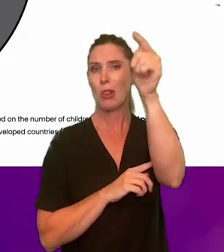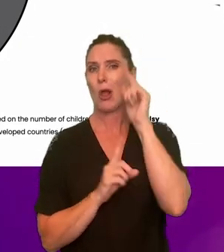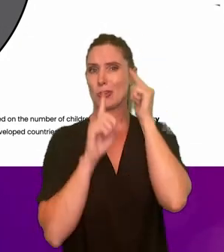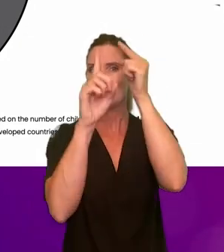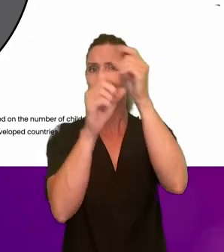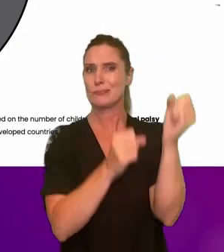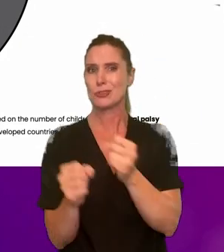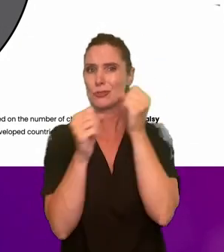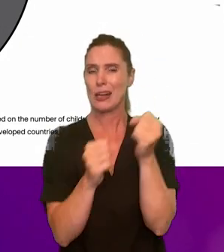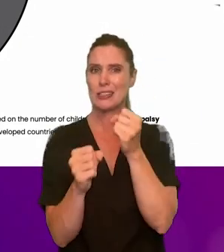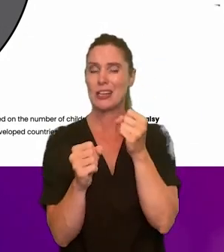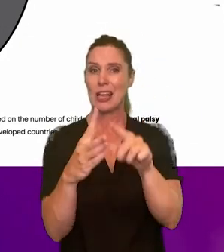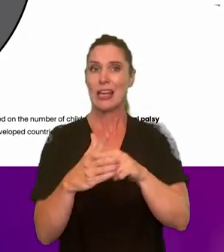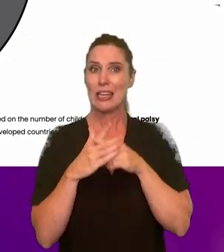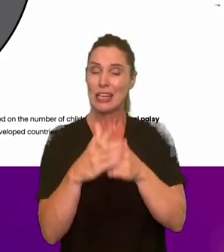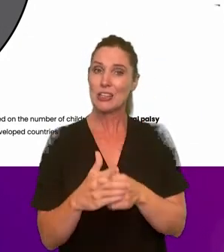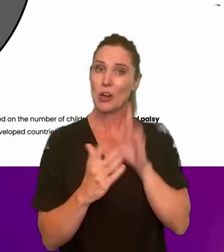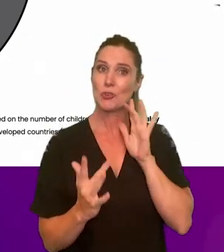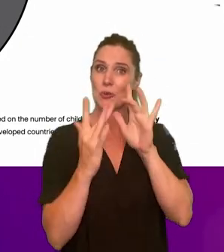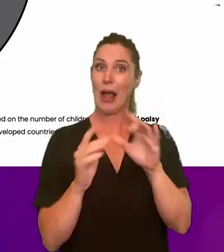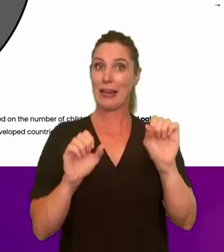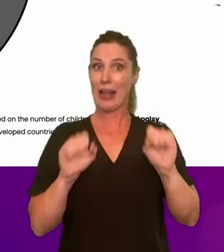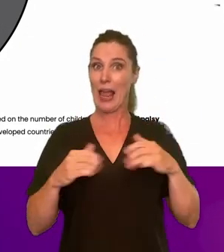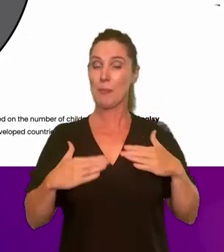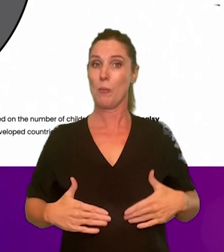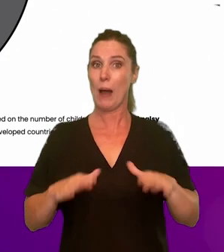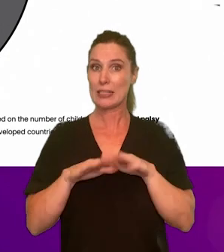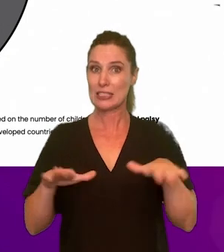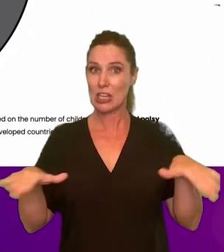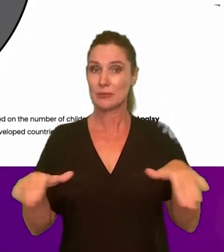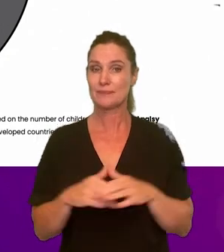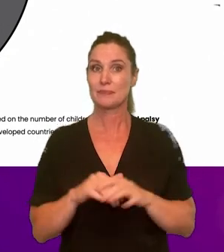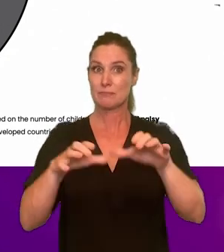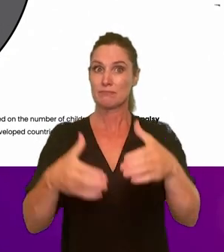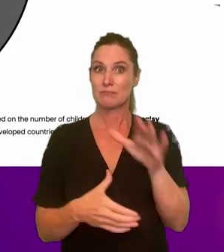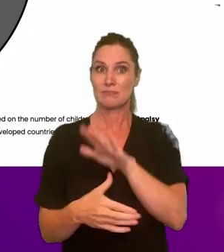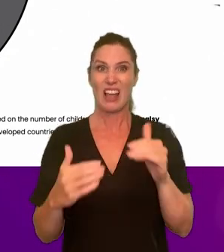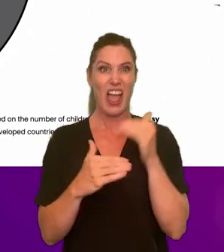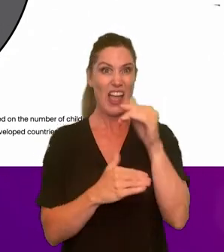the mass market of able-bodied children, a demographic of approximately 80 million in North America.